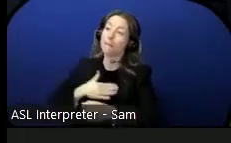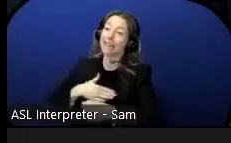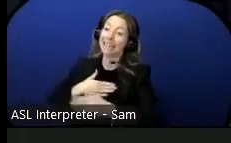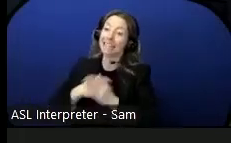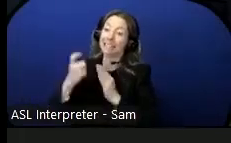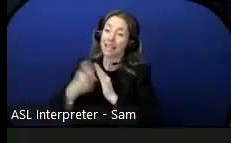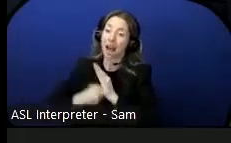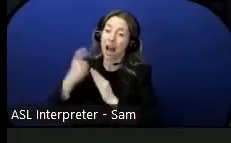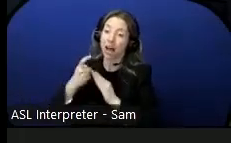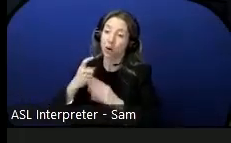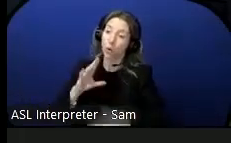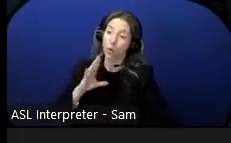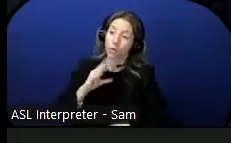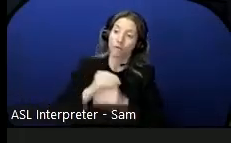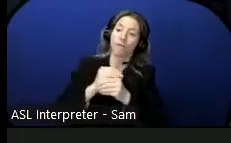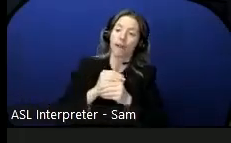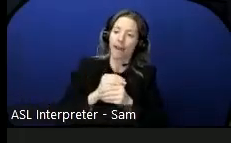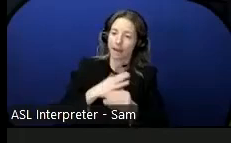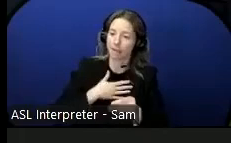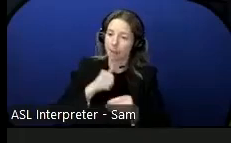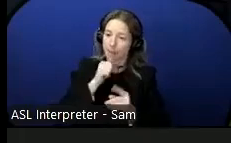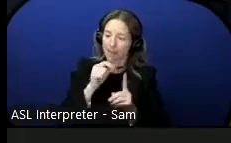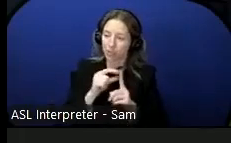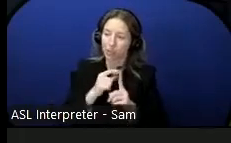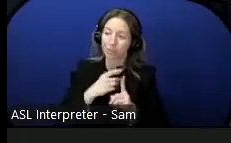And we're going to go ahead and go to the next slide now.